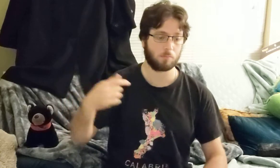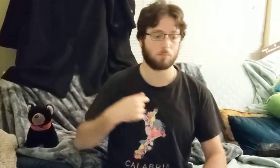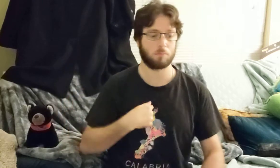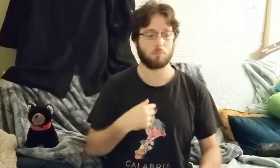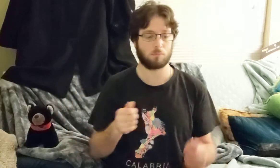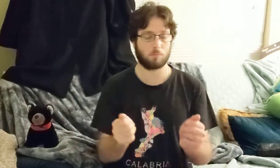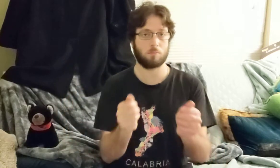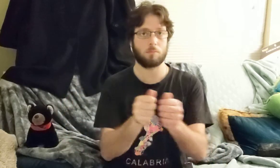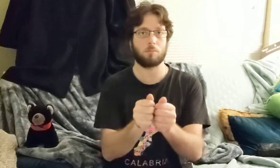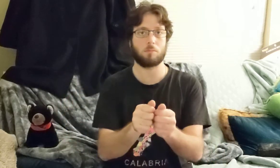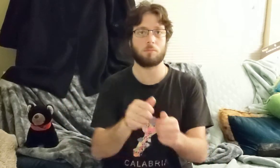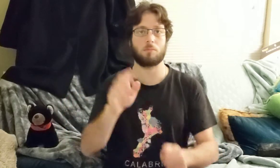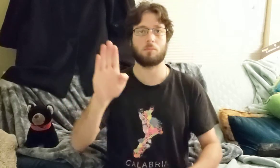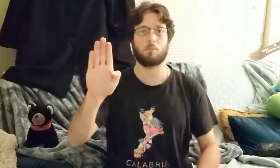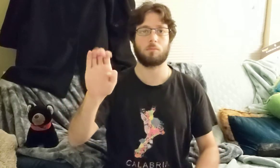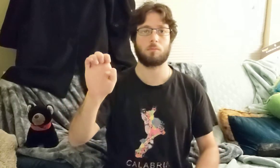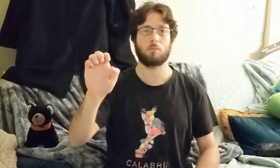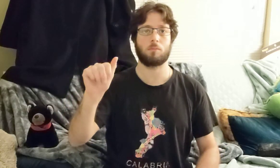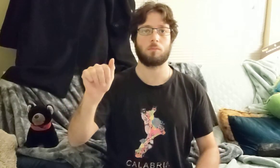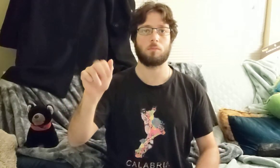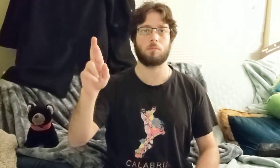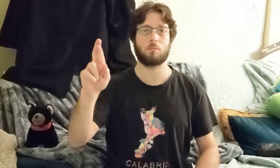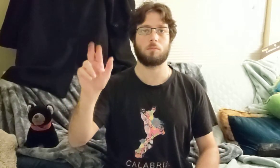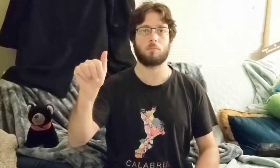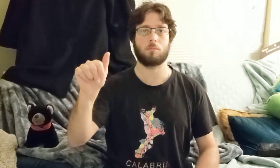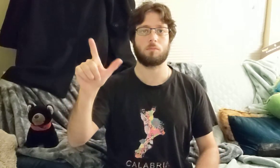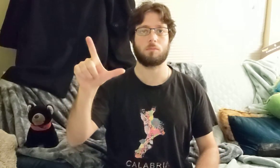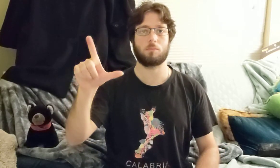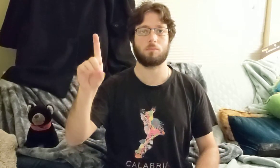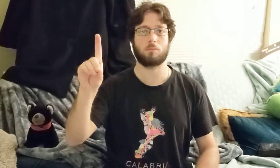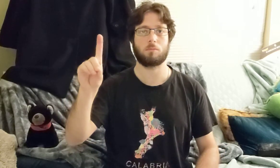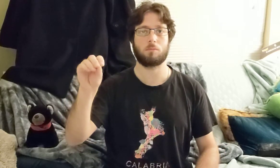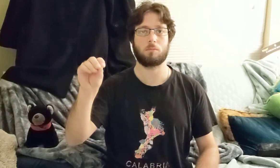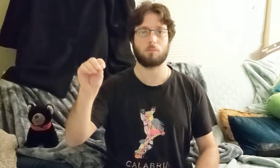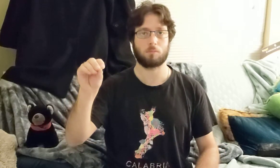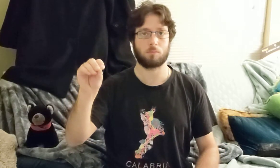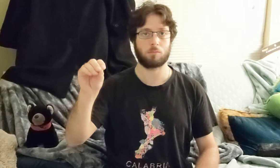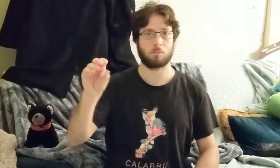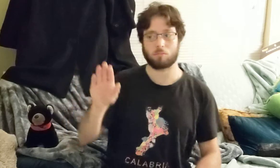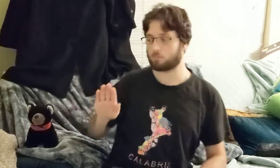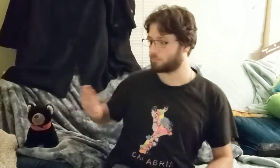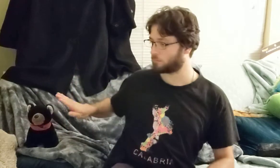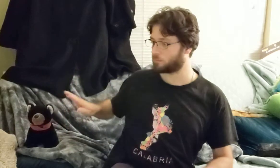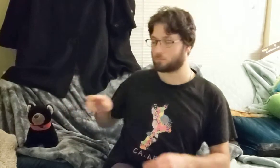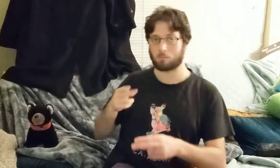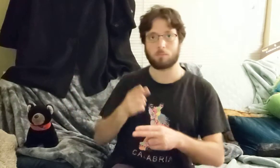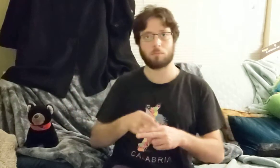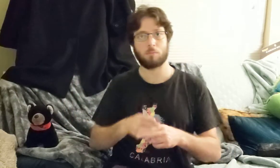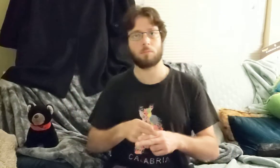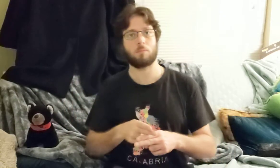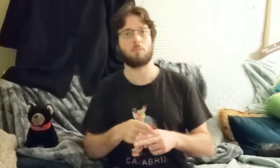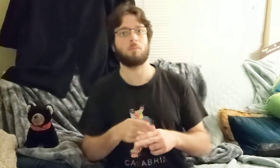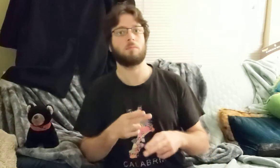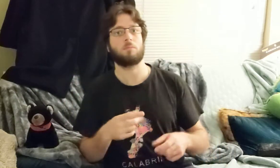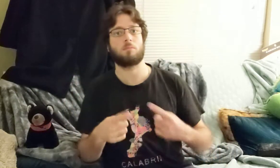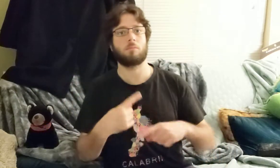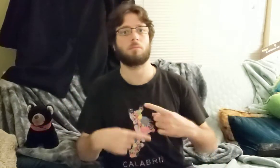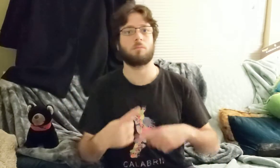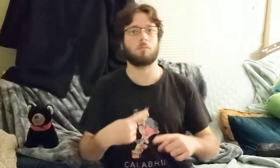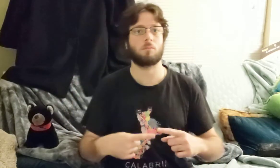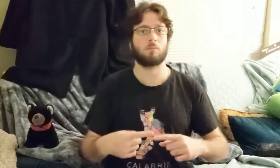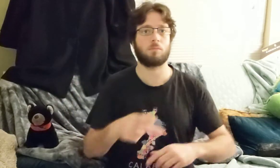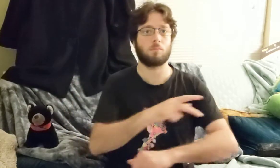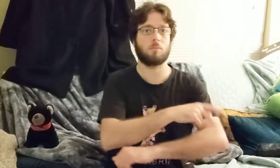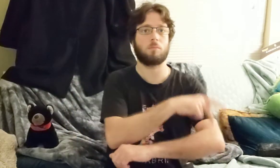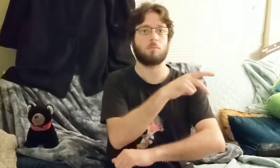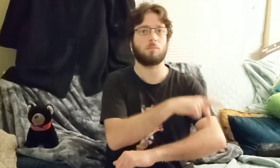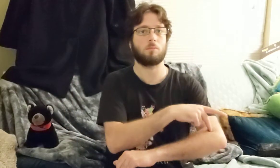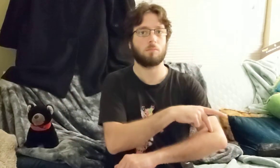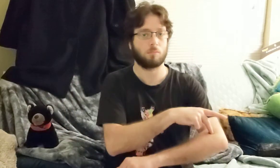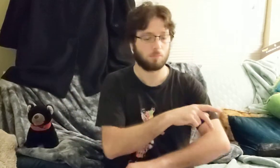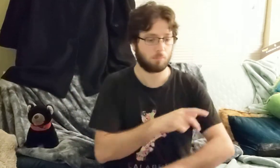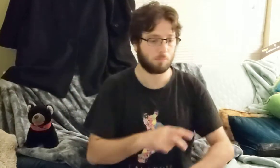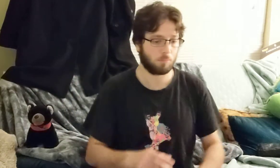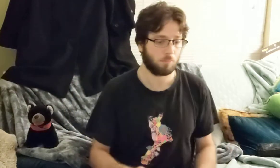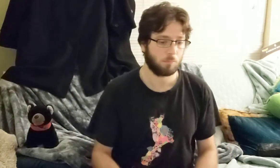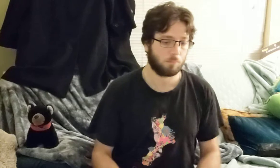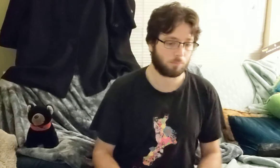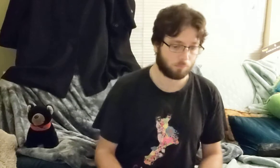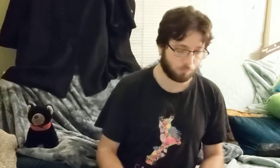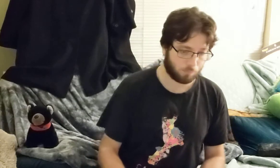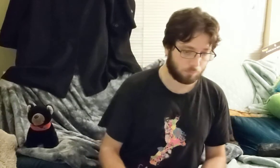I WITH B-E-A-R-A-L-D-O HIS NAME SIGN BEARALDO